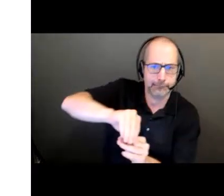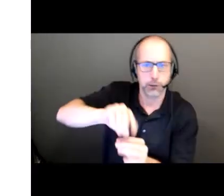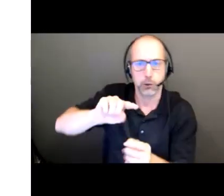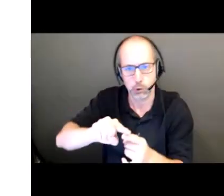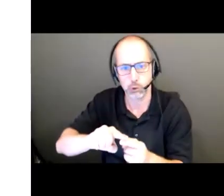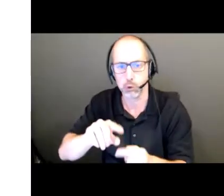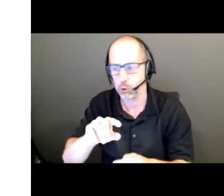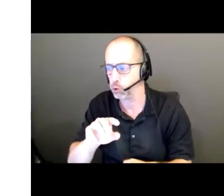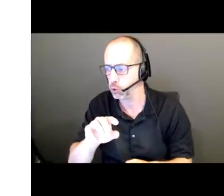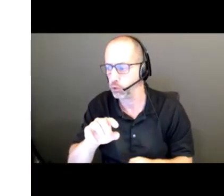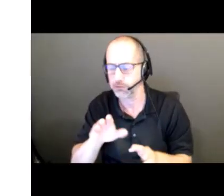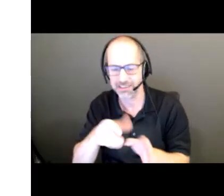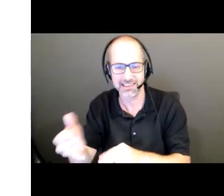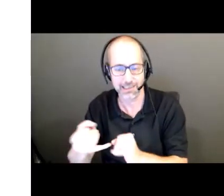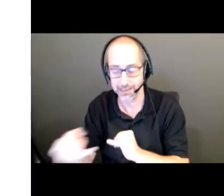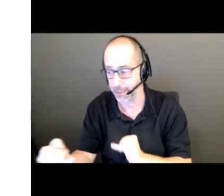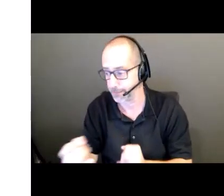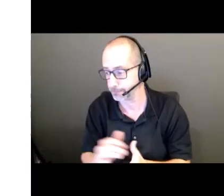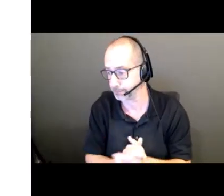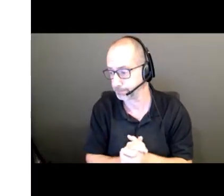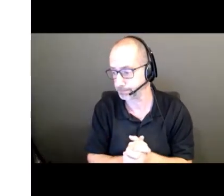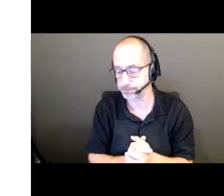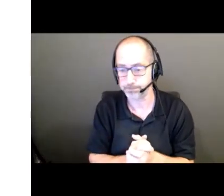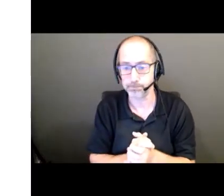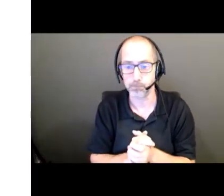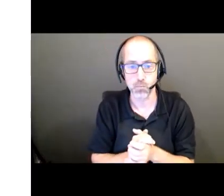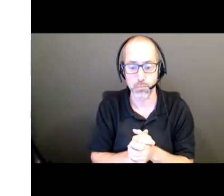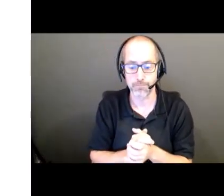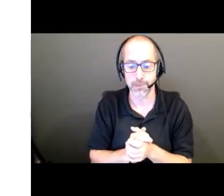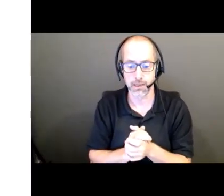Note that for this component, the evaluation and processing of applications